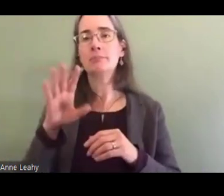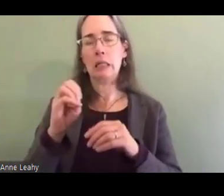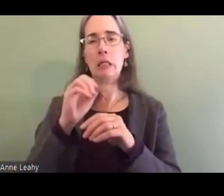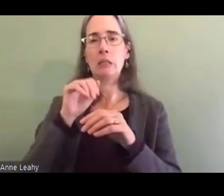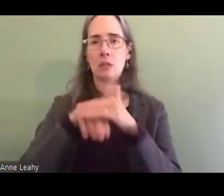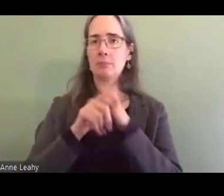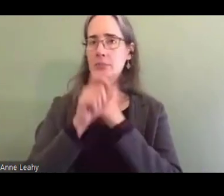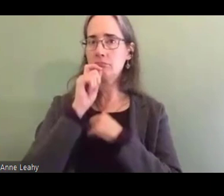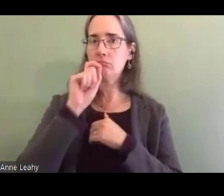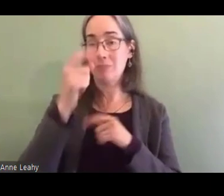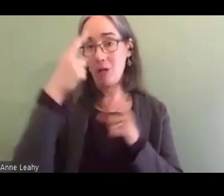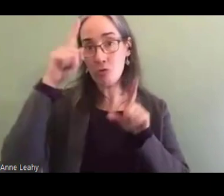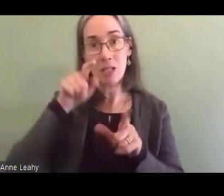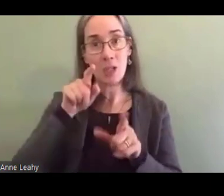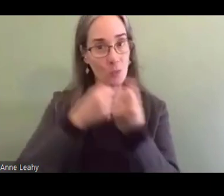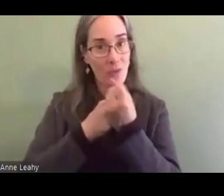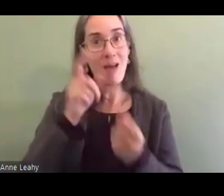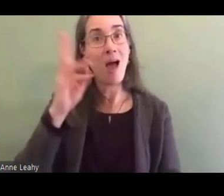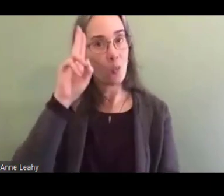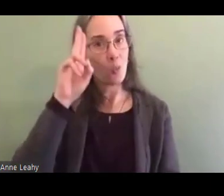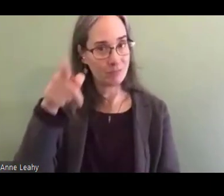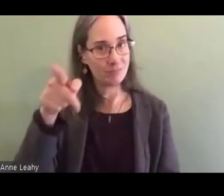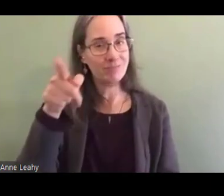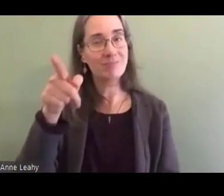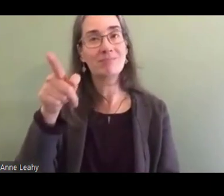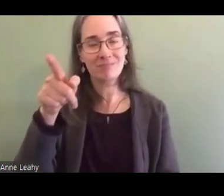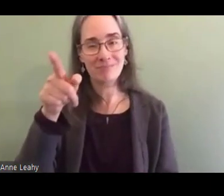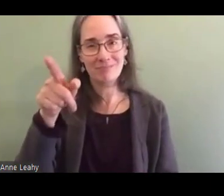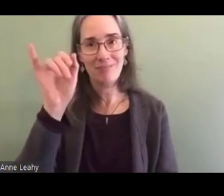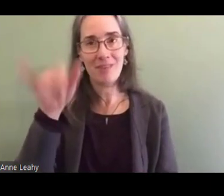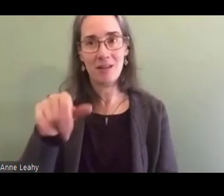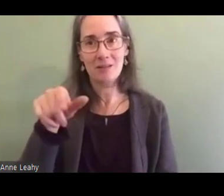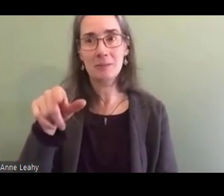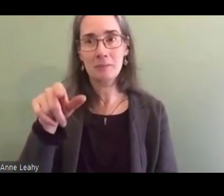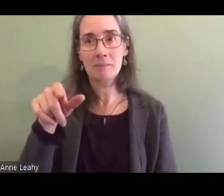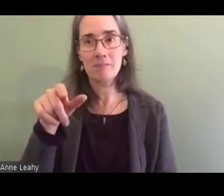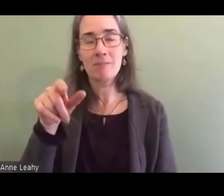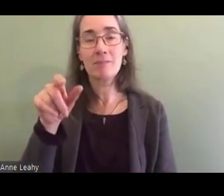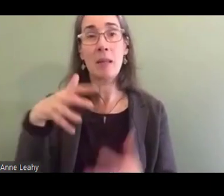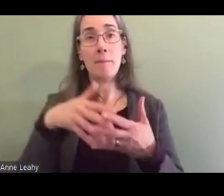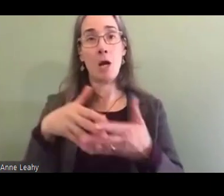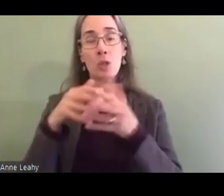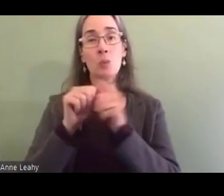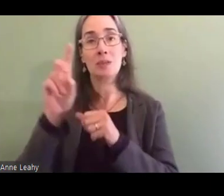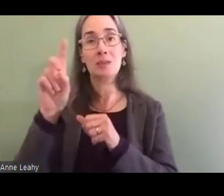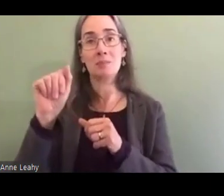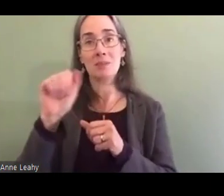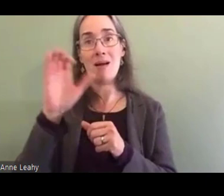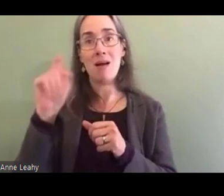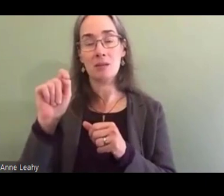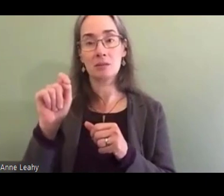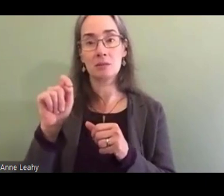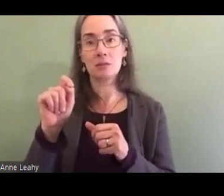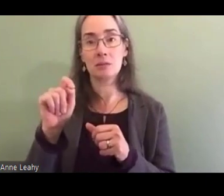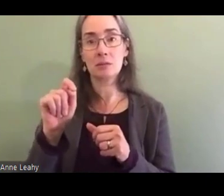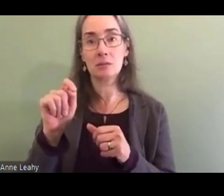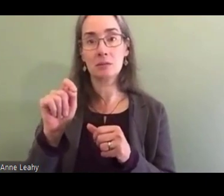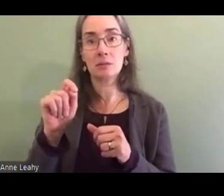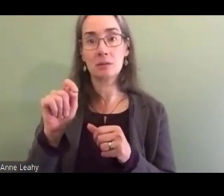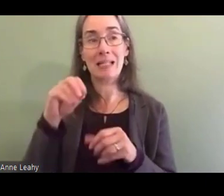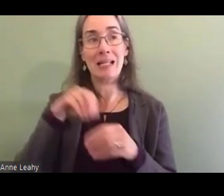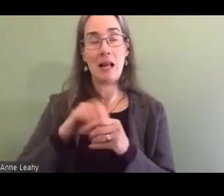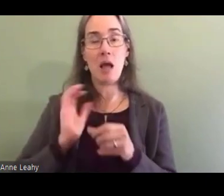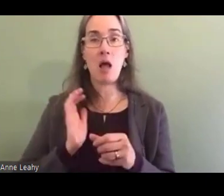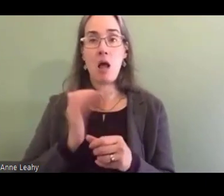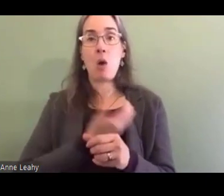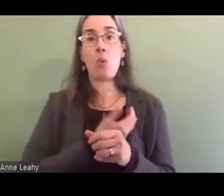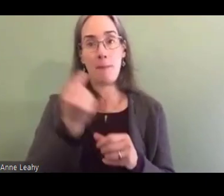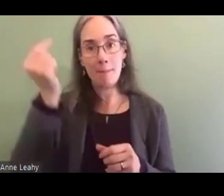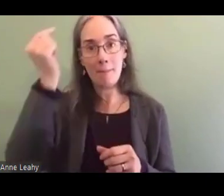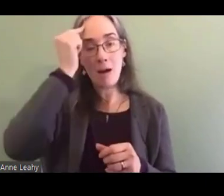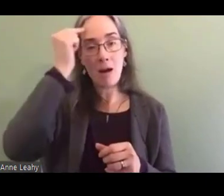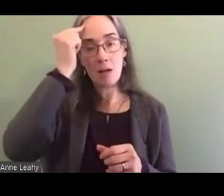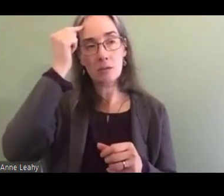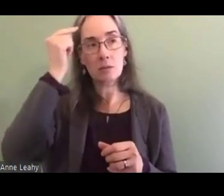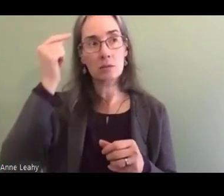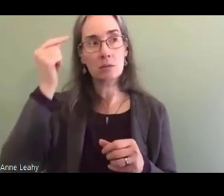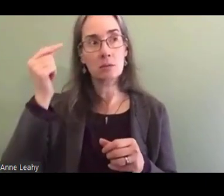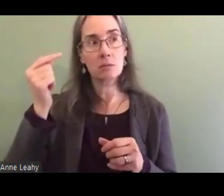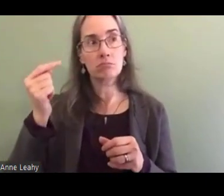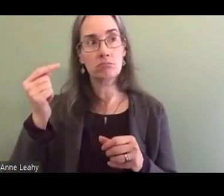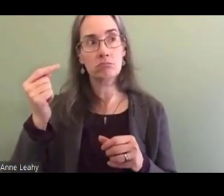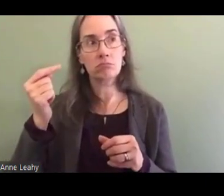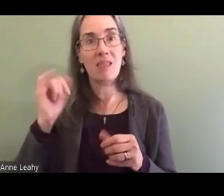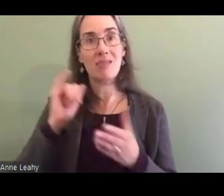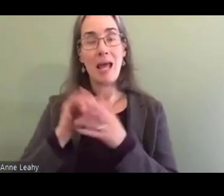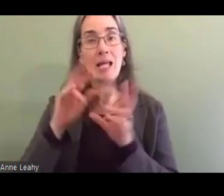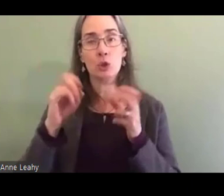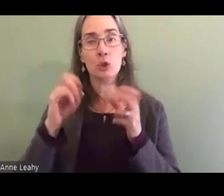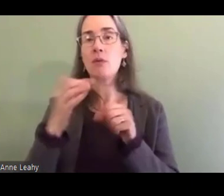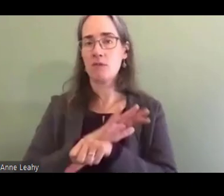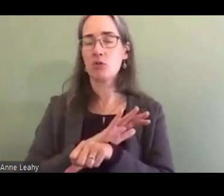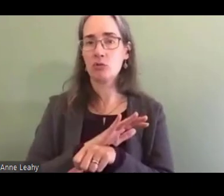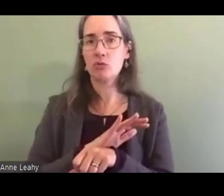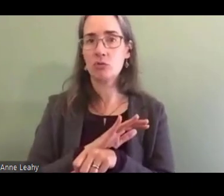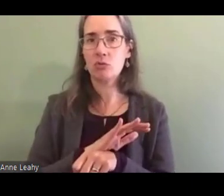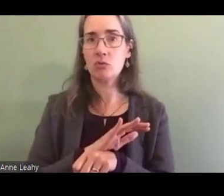And I agree with Howard that the Americans with Disabilities Act, in our mind, this issue is covered.